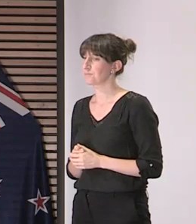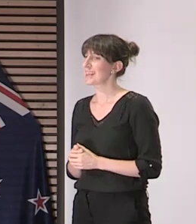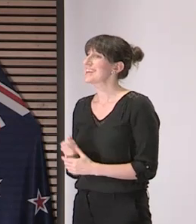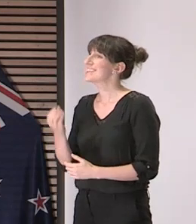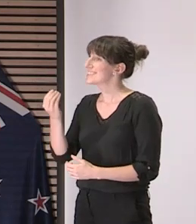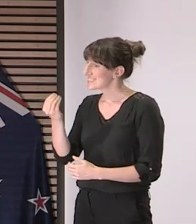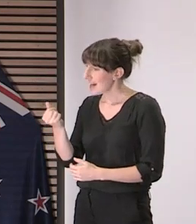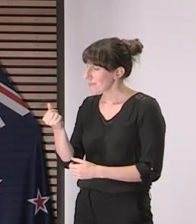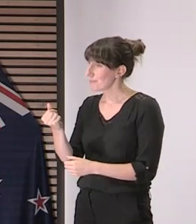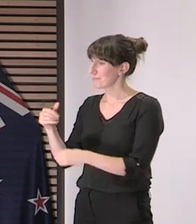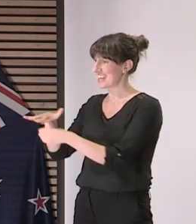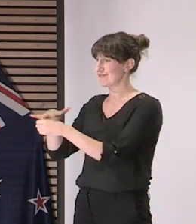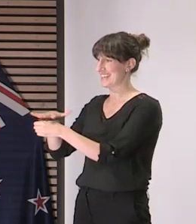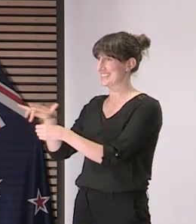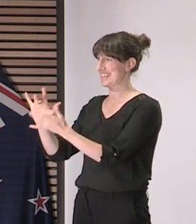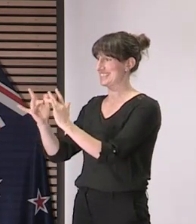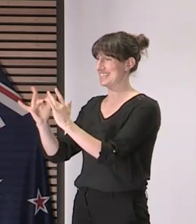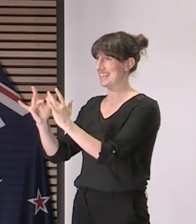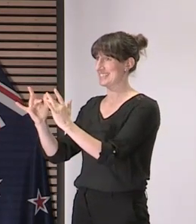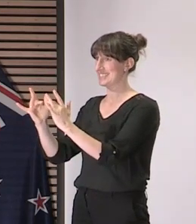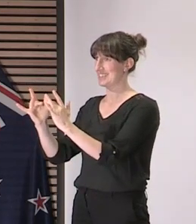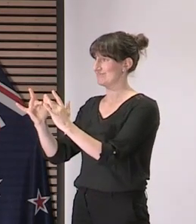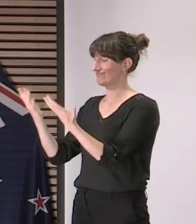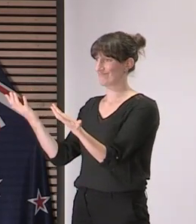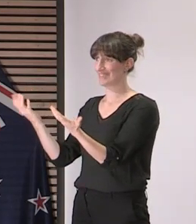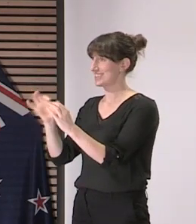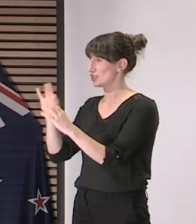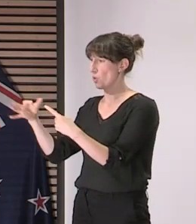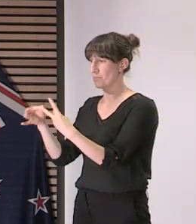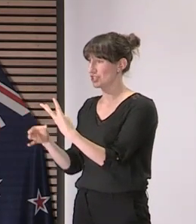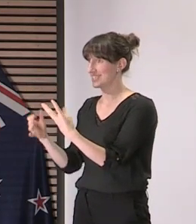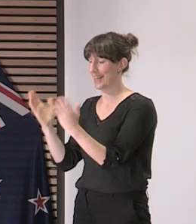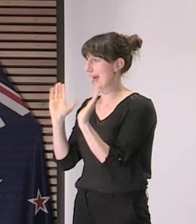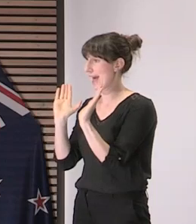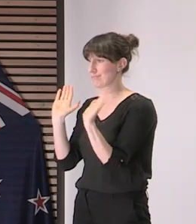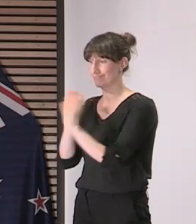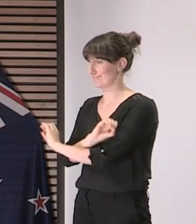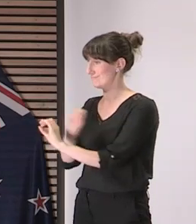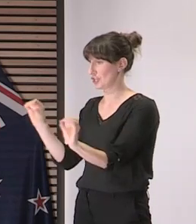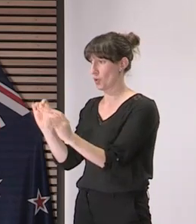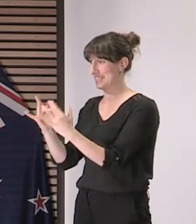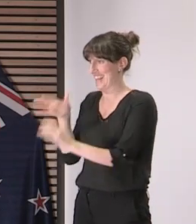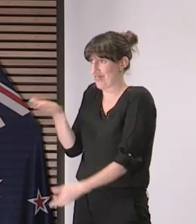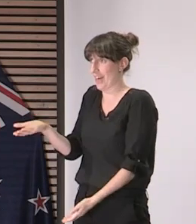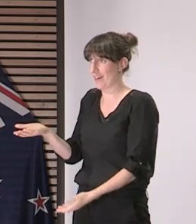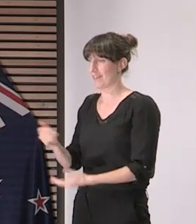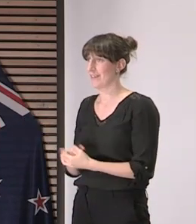their learning wherever they are. Now, I do want to say